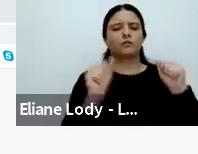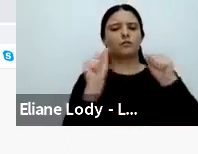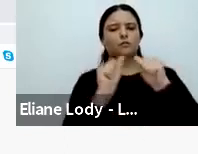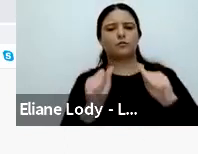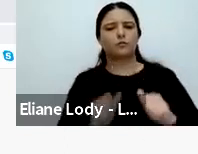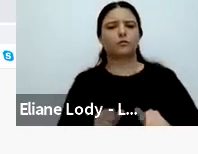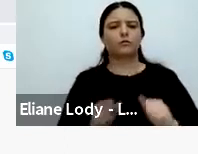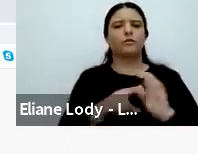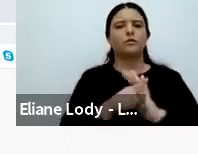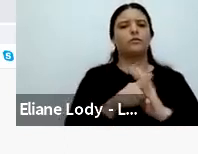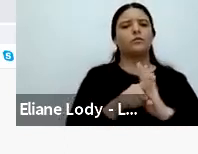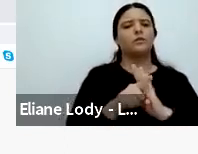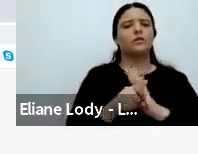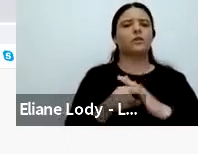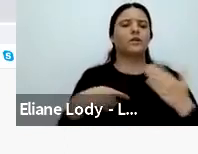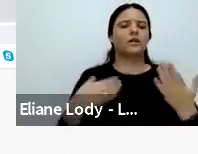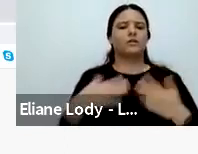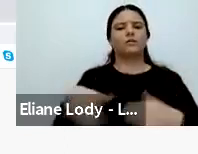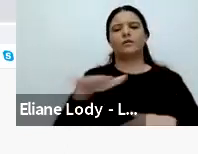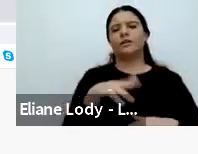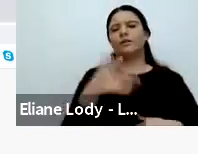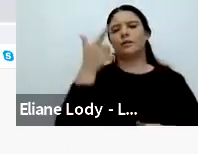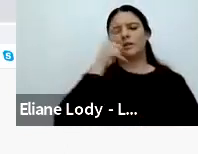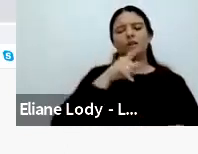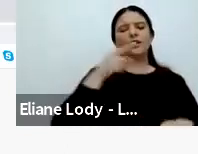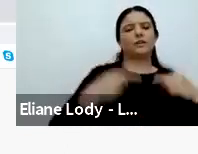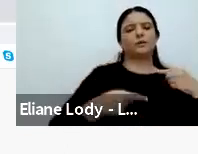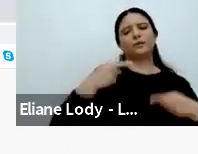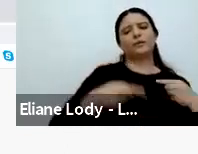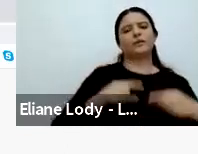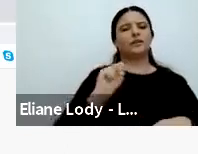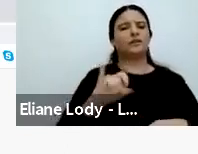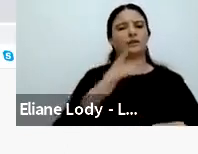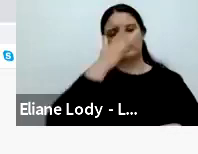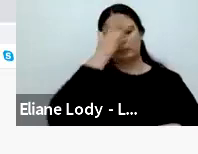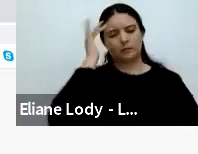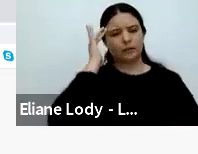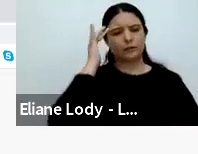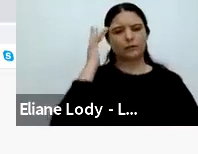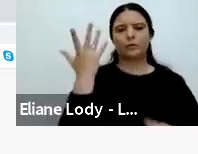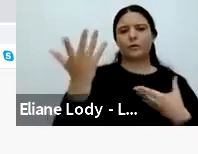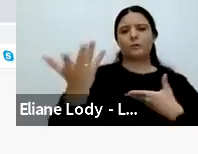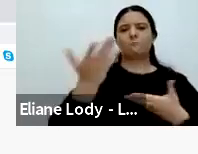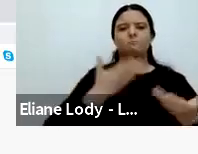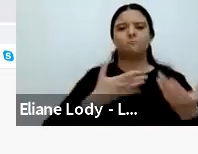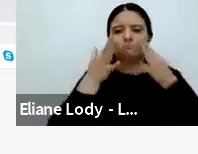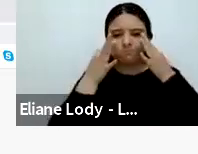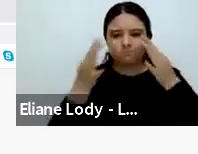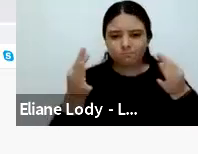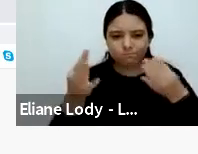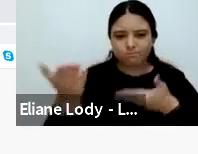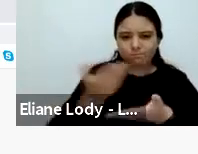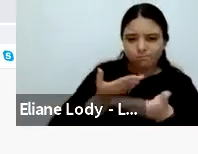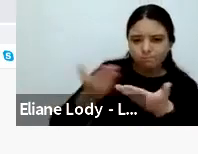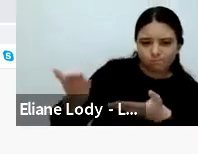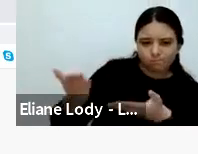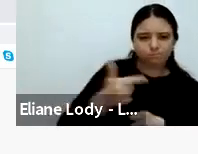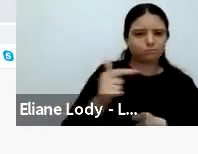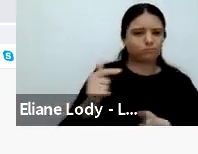You can have a discussion of people aren't listening to each other. And that's what's happening right And that's what's happening right now. People aren't